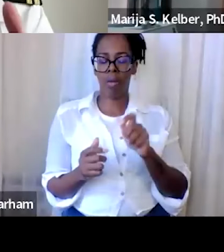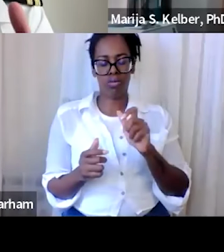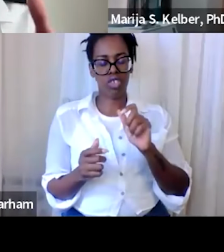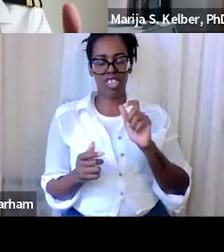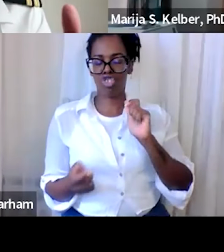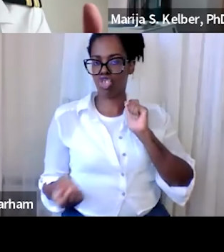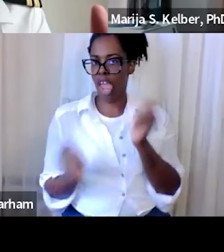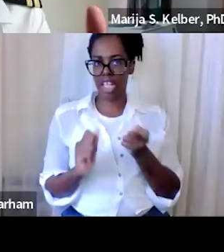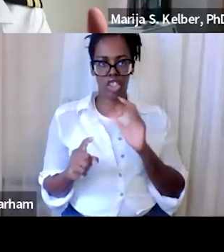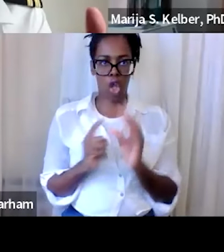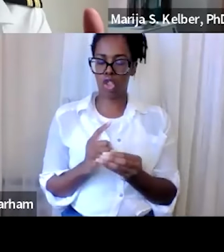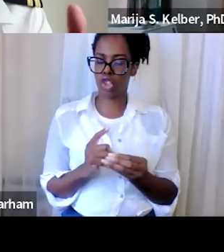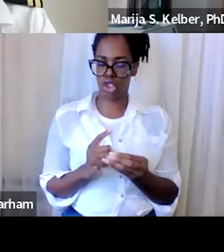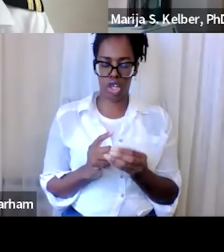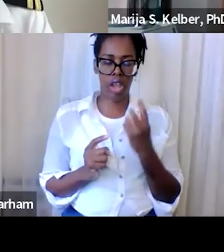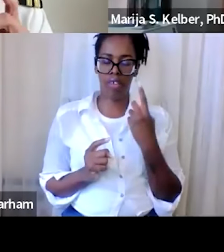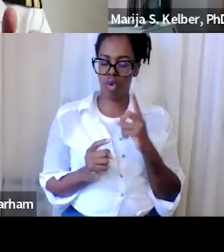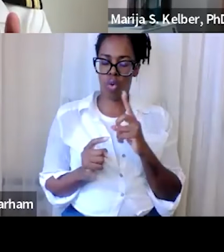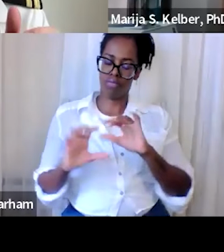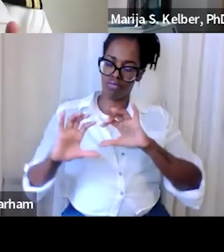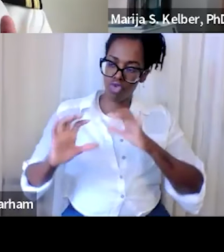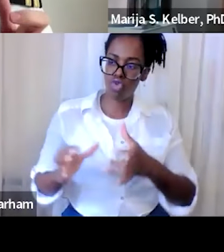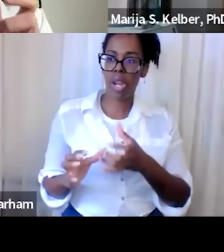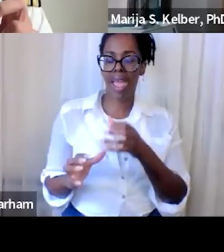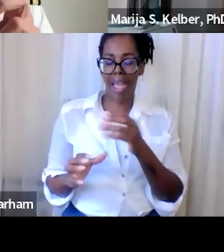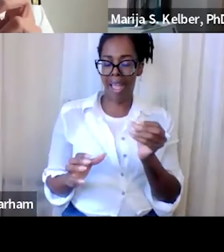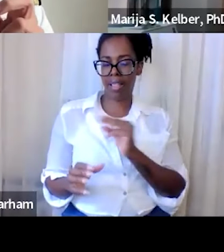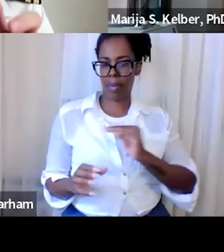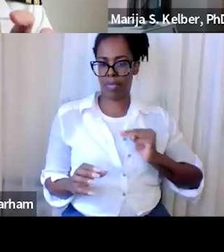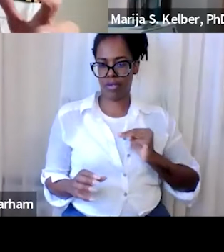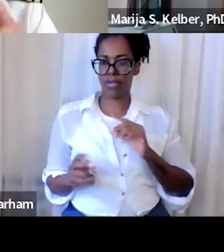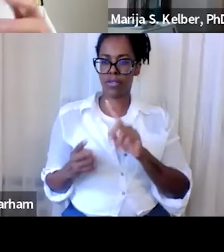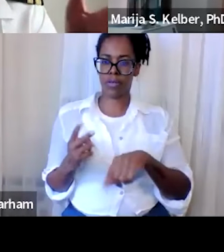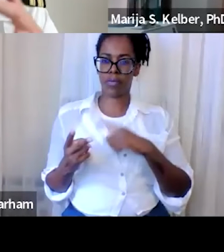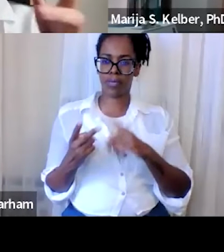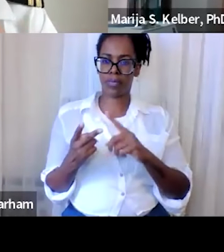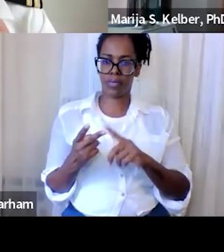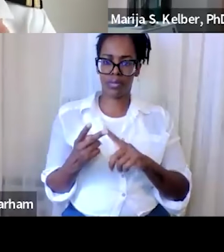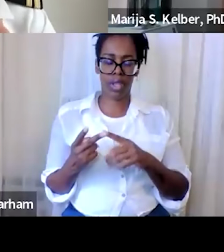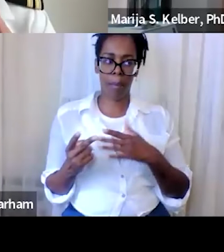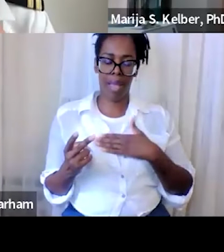for the units and the service members they're working with. And the second thing I would say is, in my limited experience